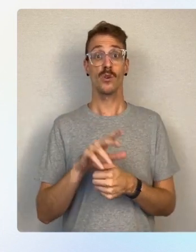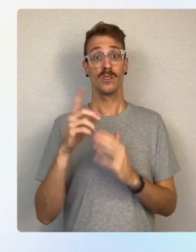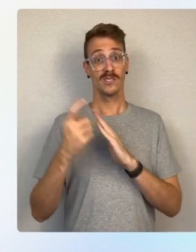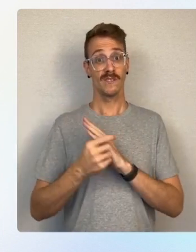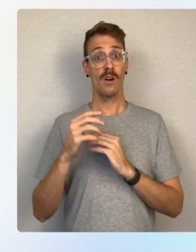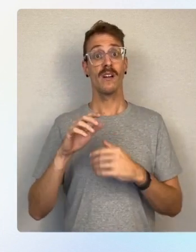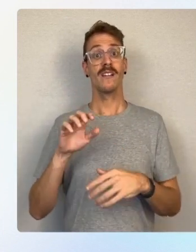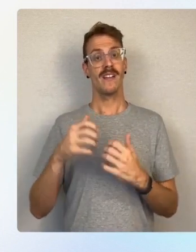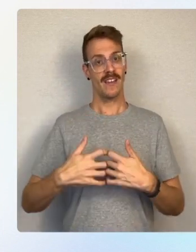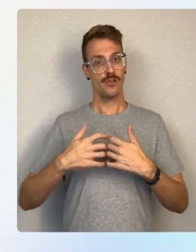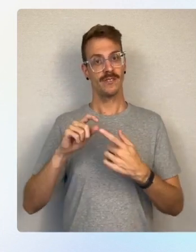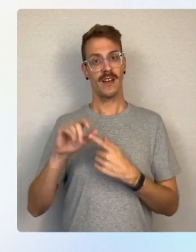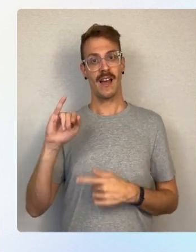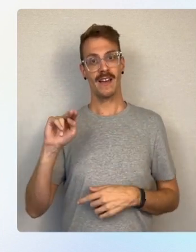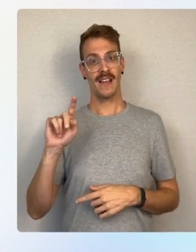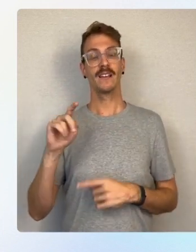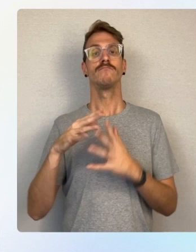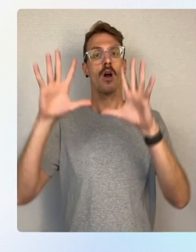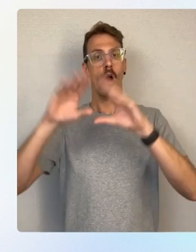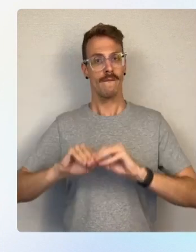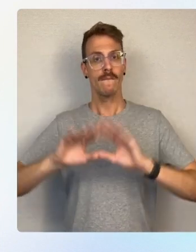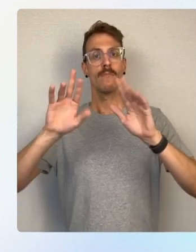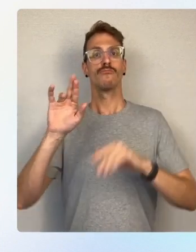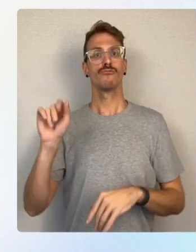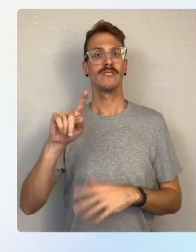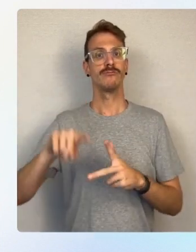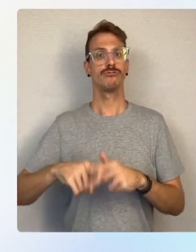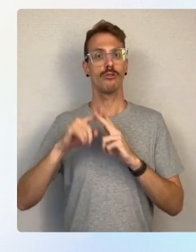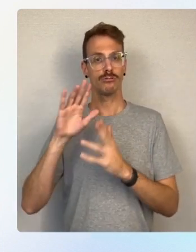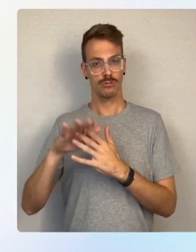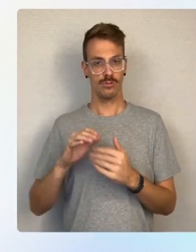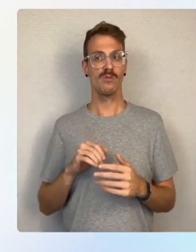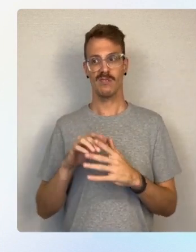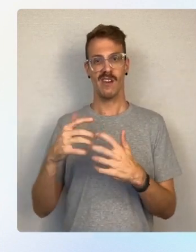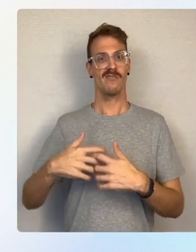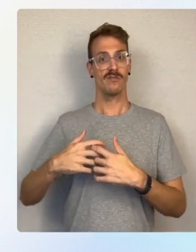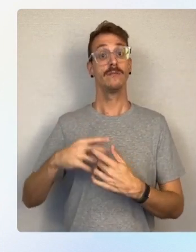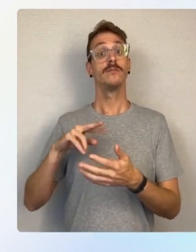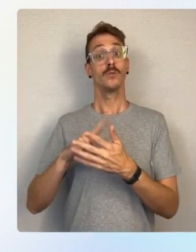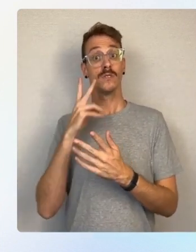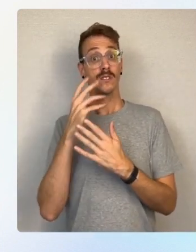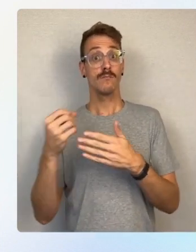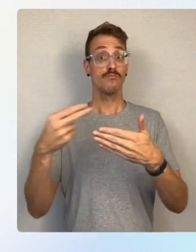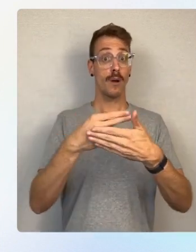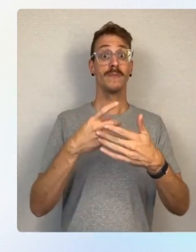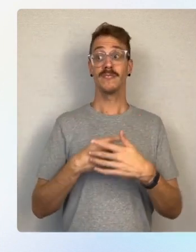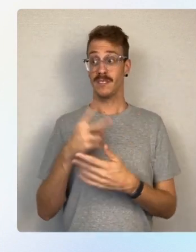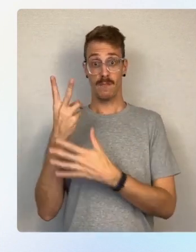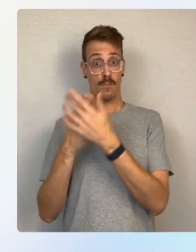Once you've updated your DefaultEngine.ini, go ahead and restart Unreal Engine. You'll see a prompt indicating that Voice SDK